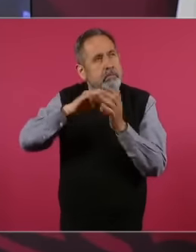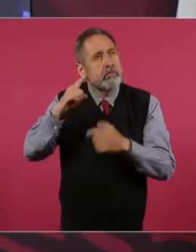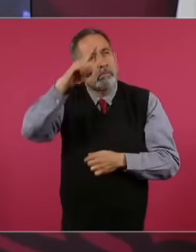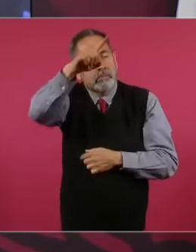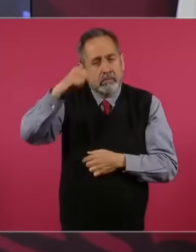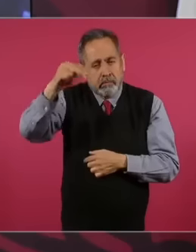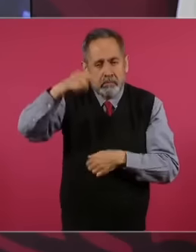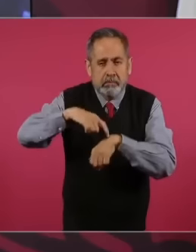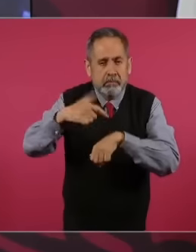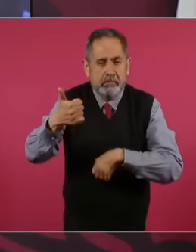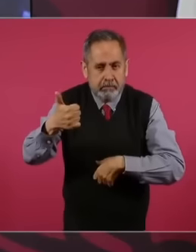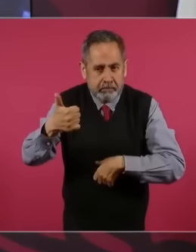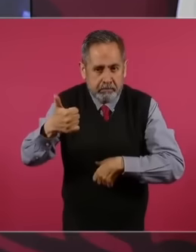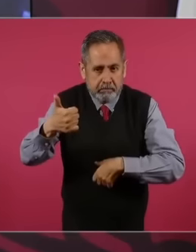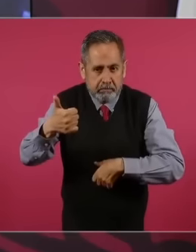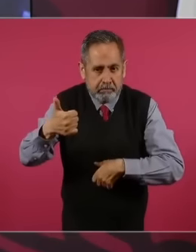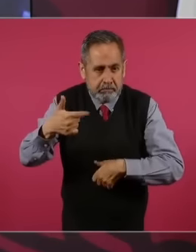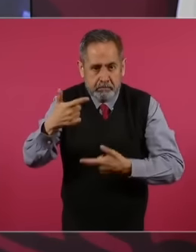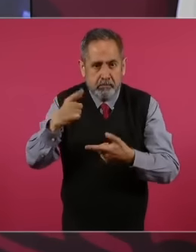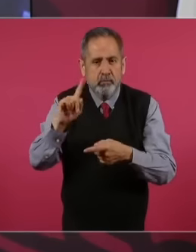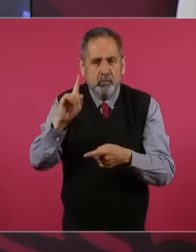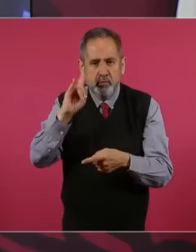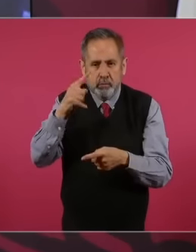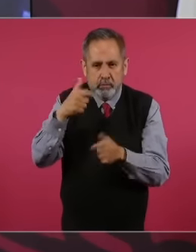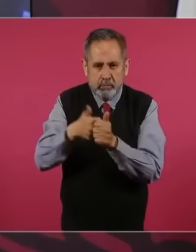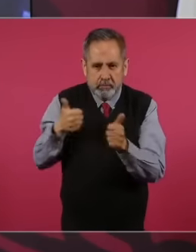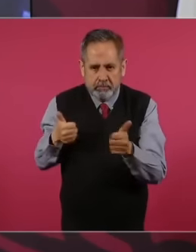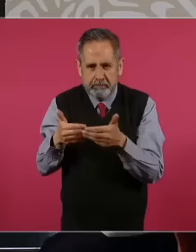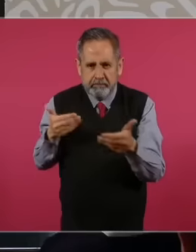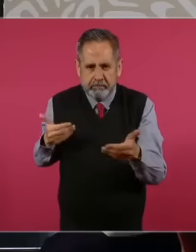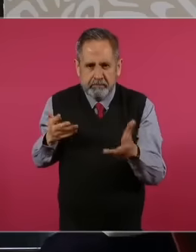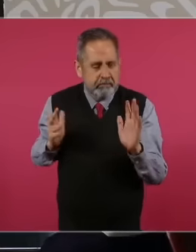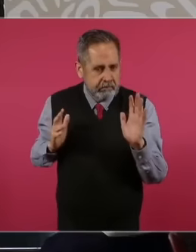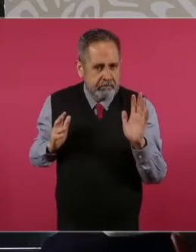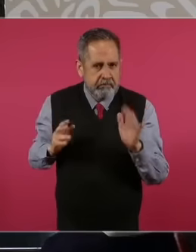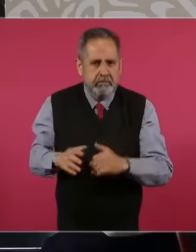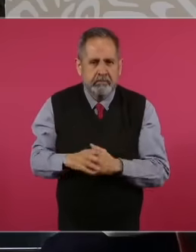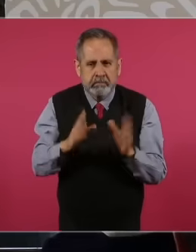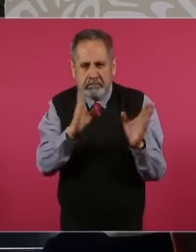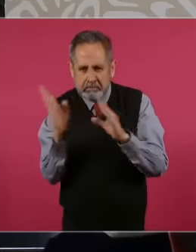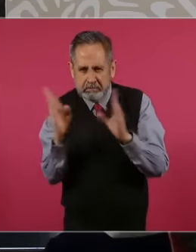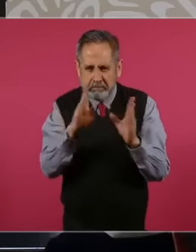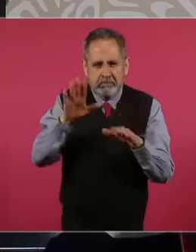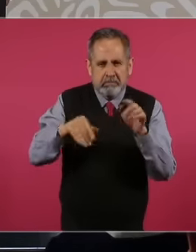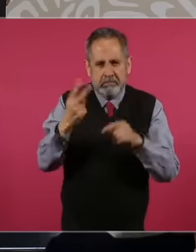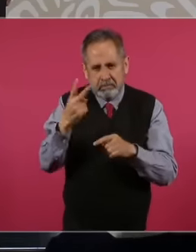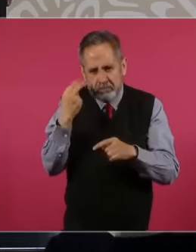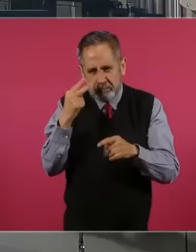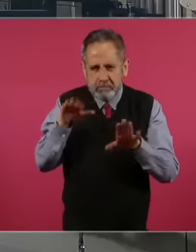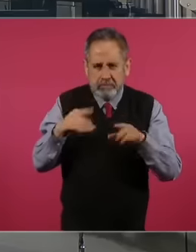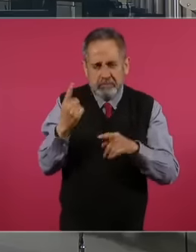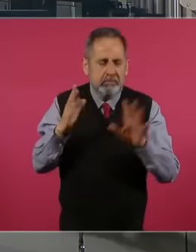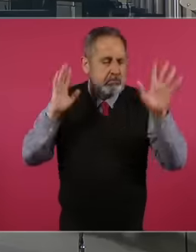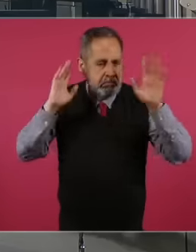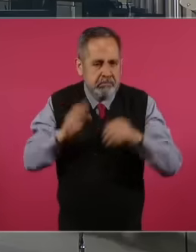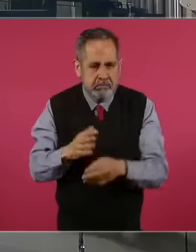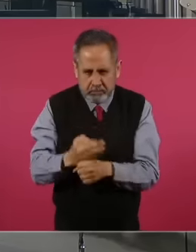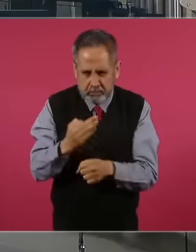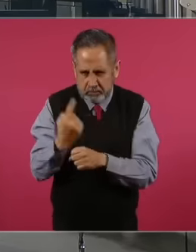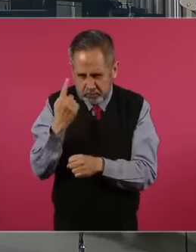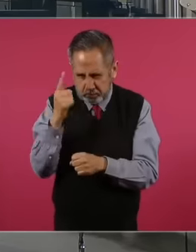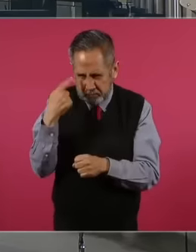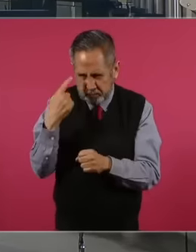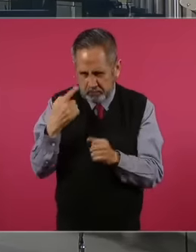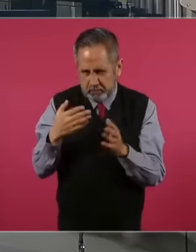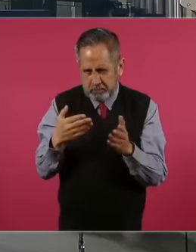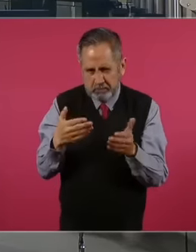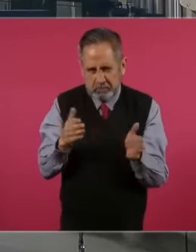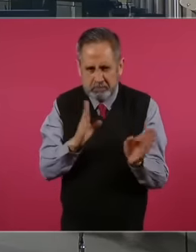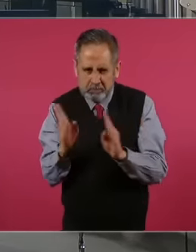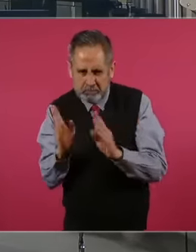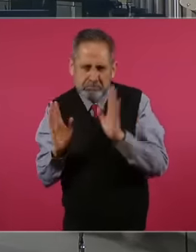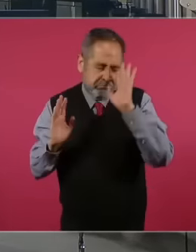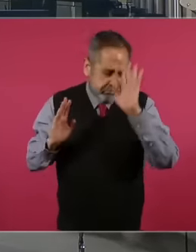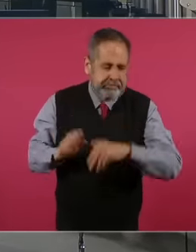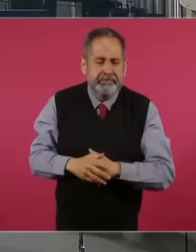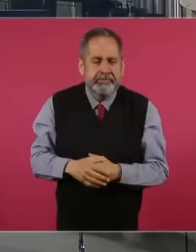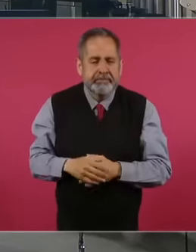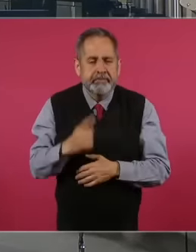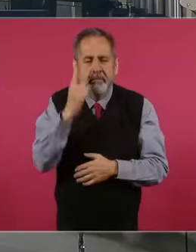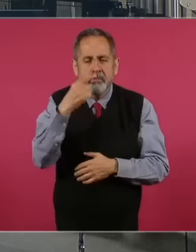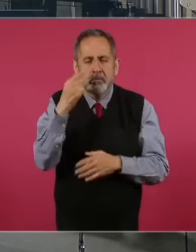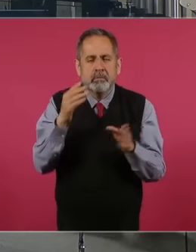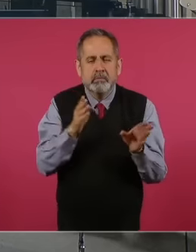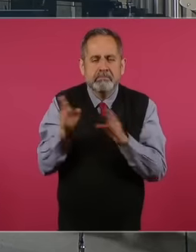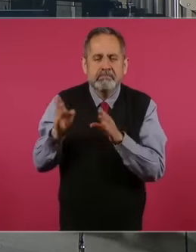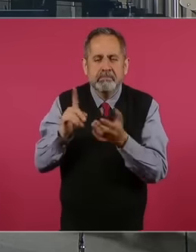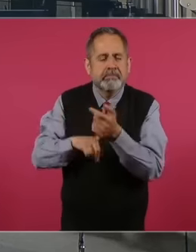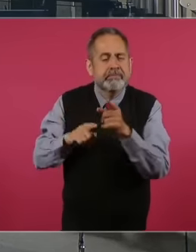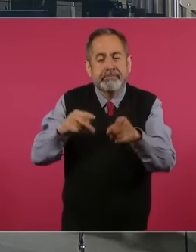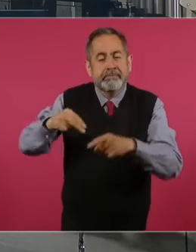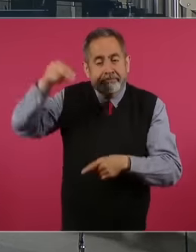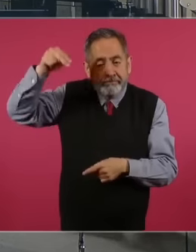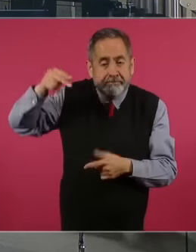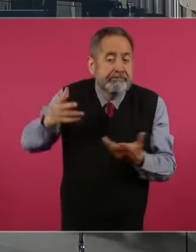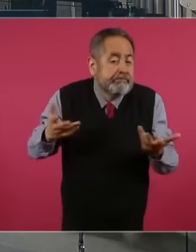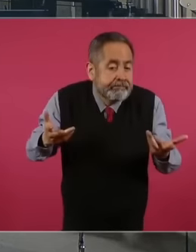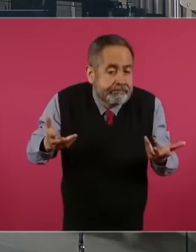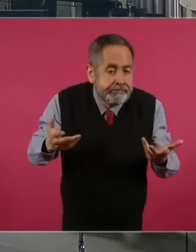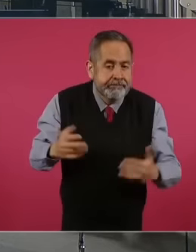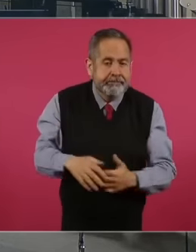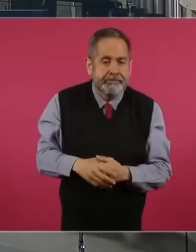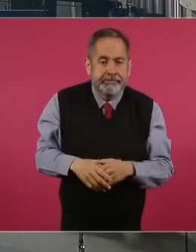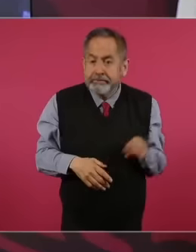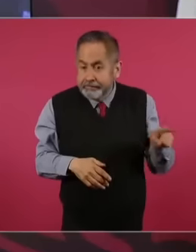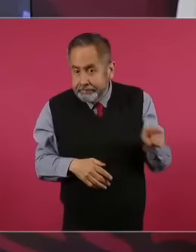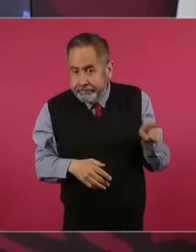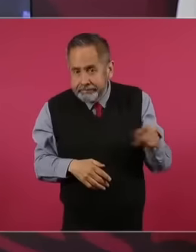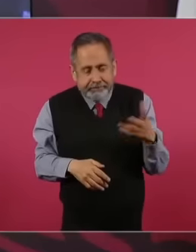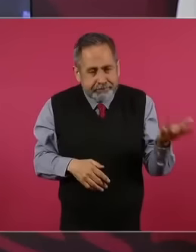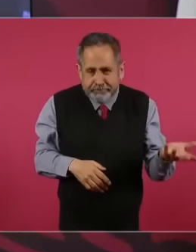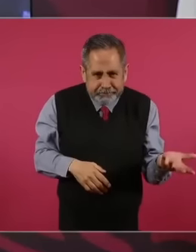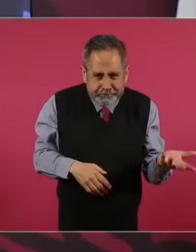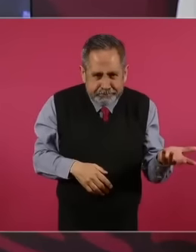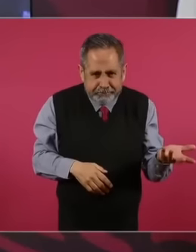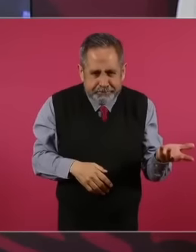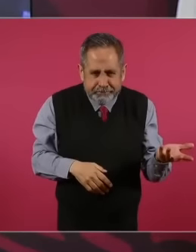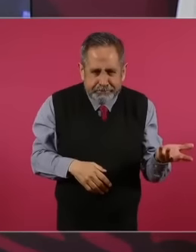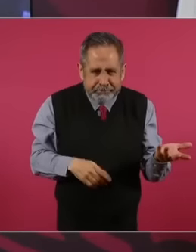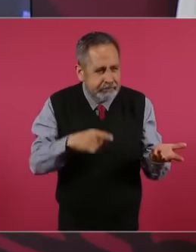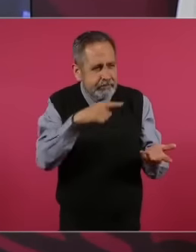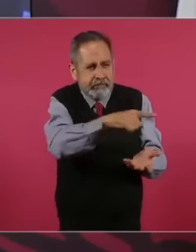hour sometimes 12o now it's one an hour then it was this one they still didn't